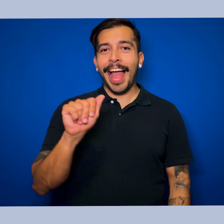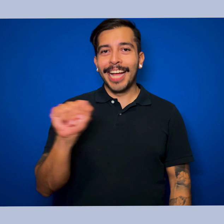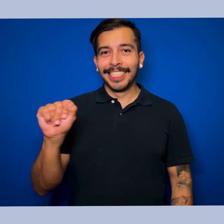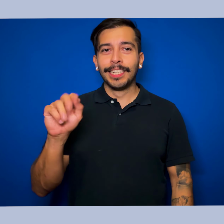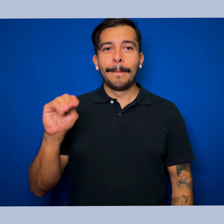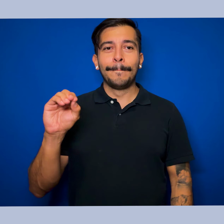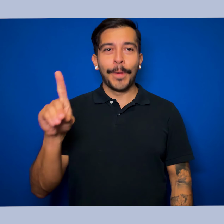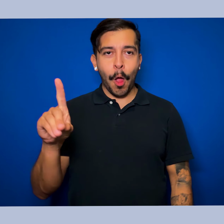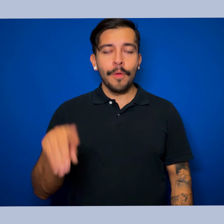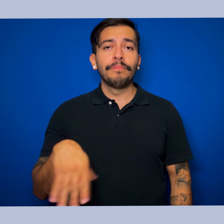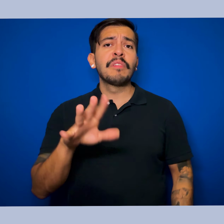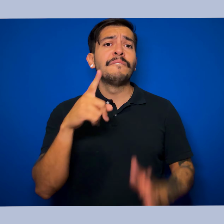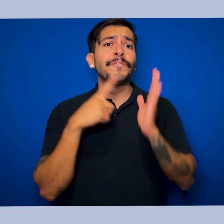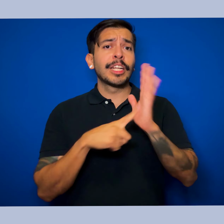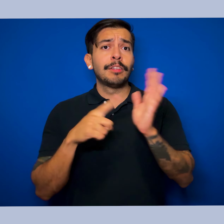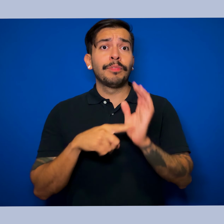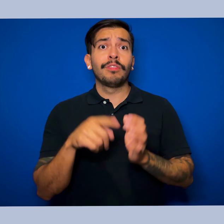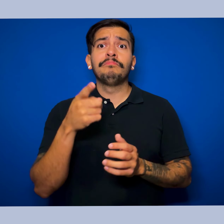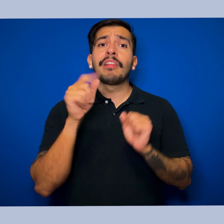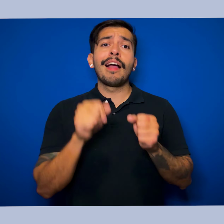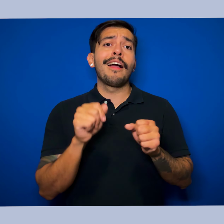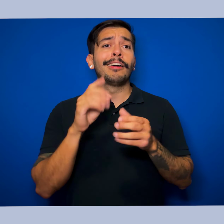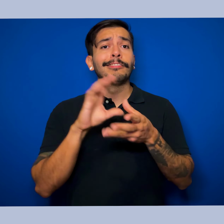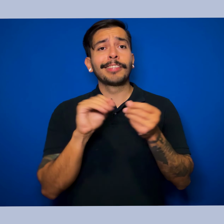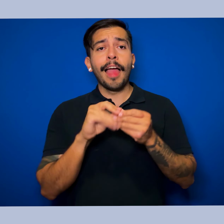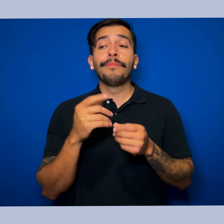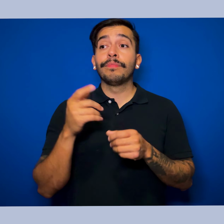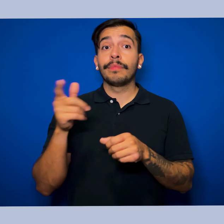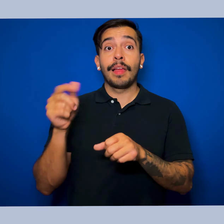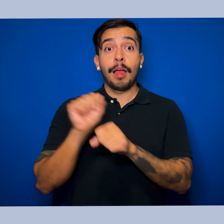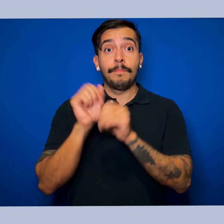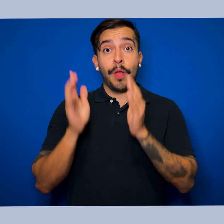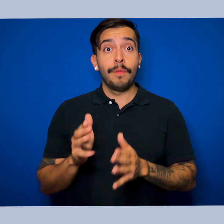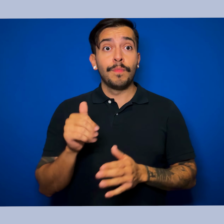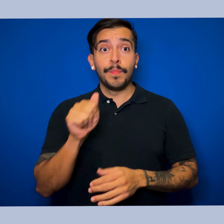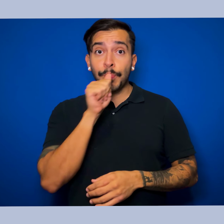Kass, MOD. For example, let's say you have an employee who has privately